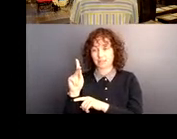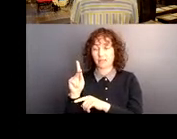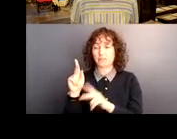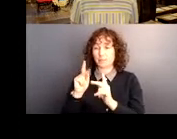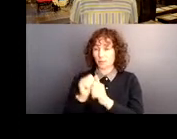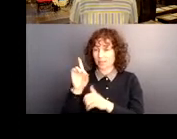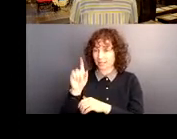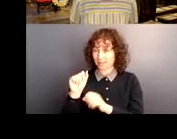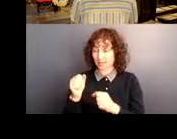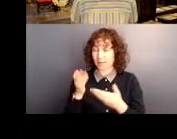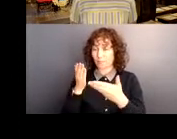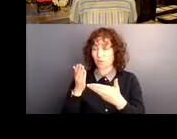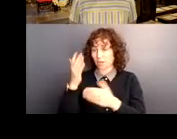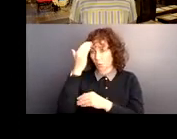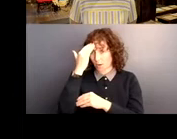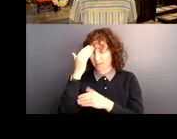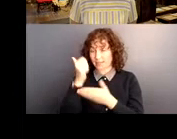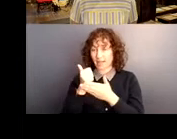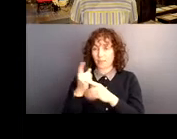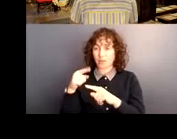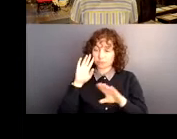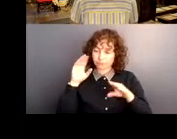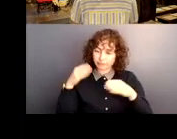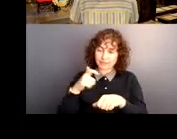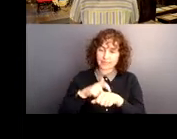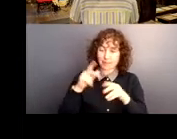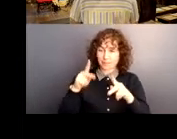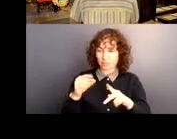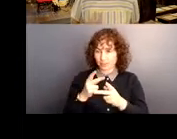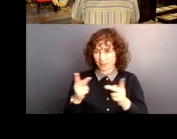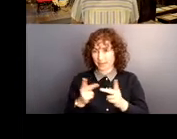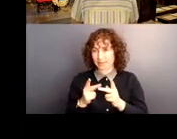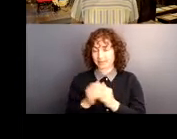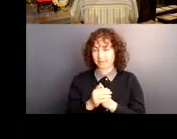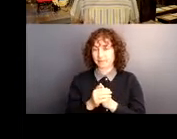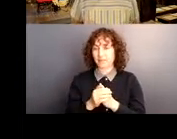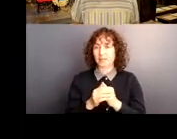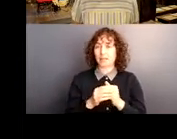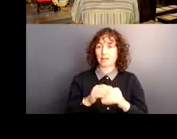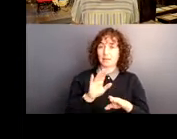and help orient them to time, person and place. Combining music and movement activities can connect